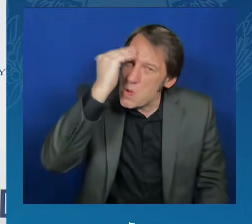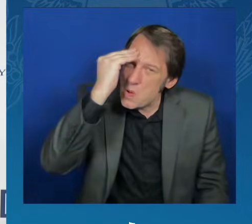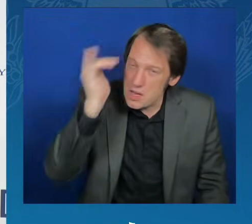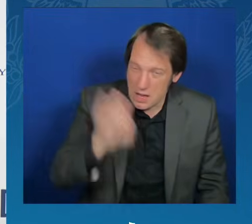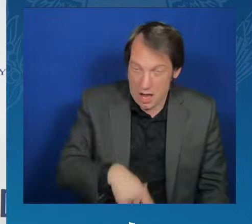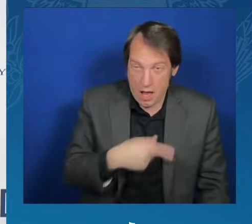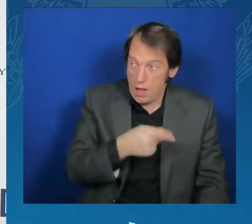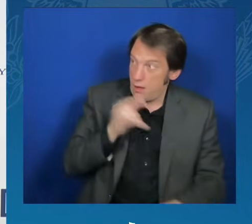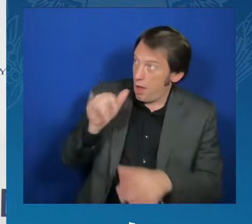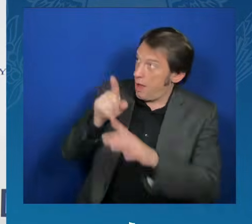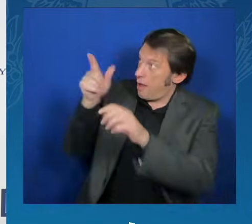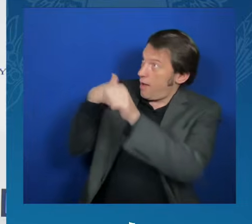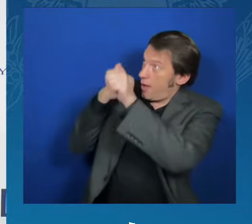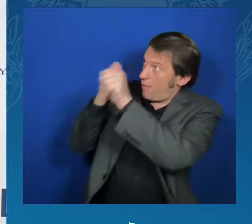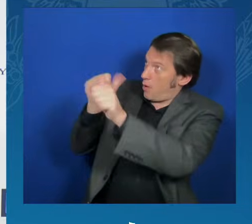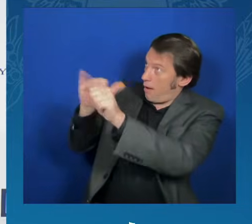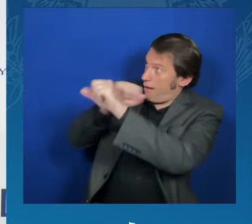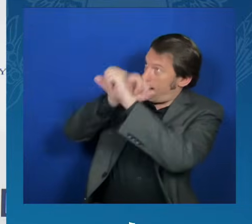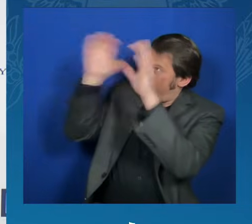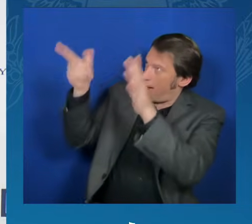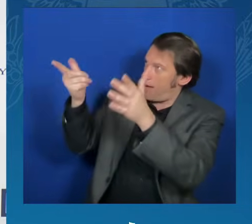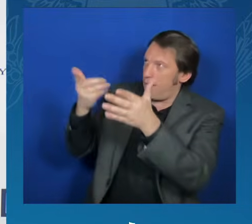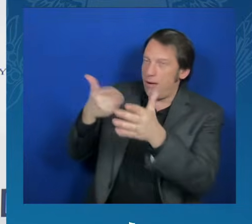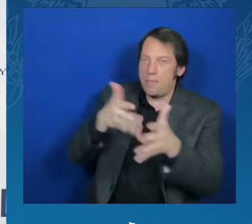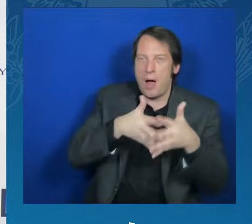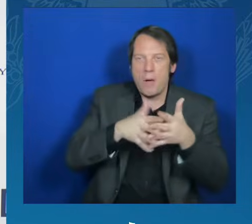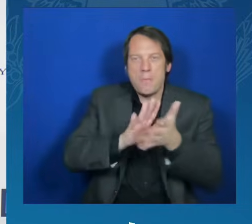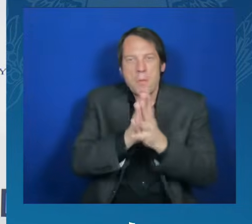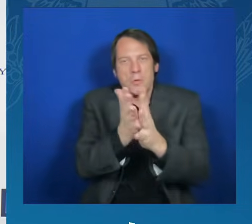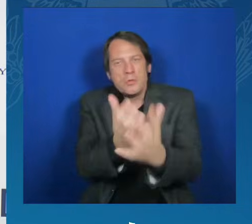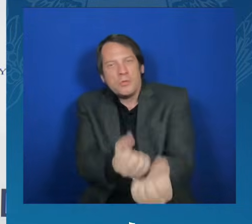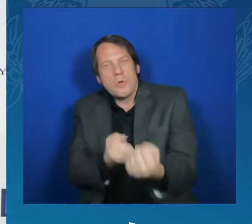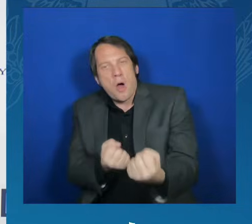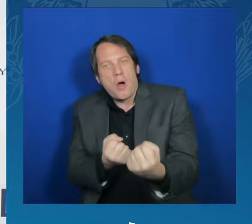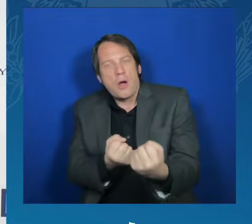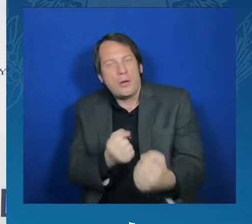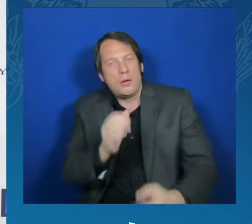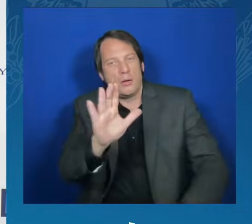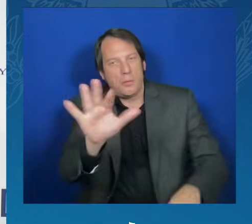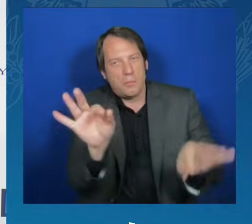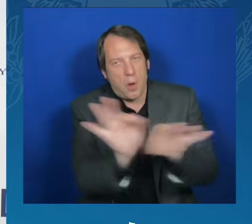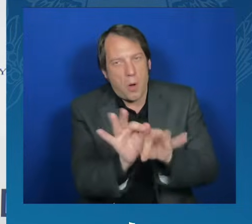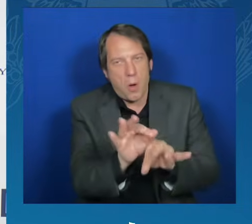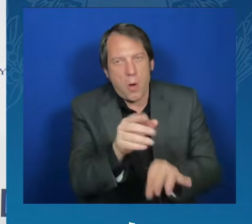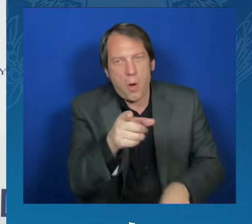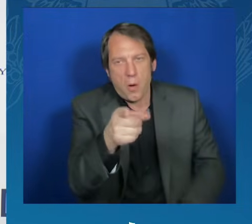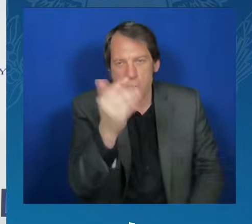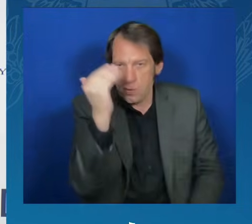And make no mistake, the American people will meet this moment,